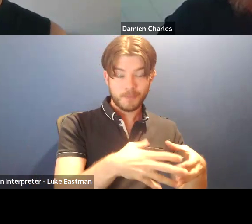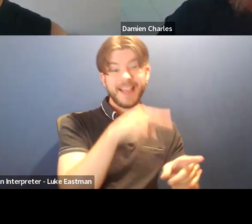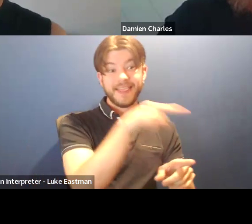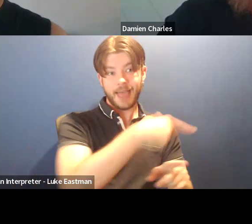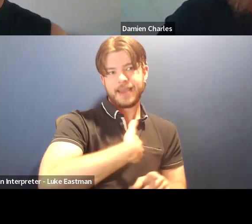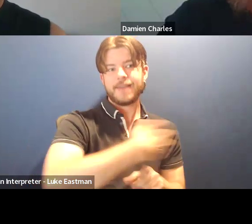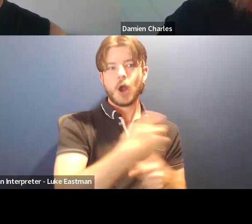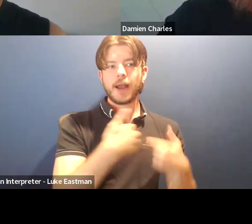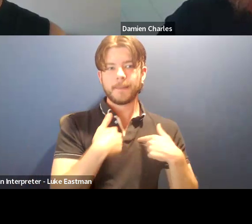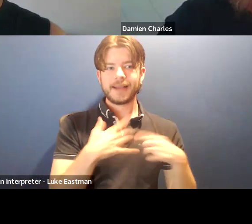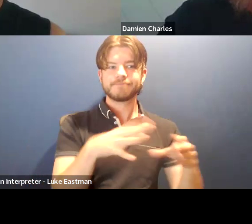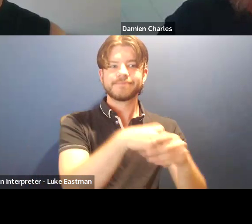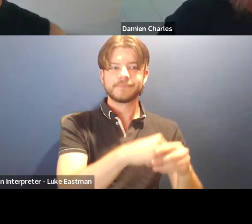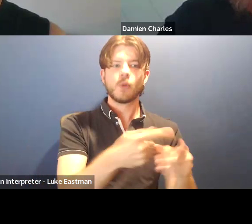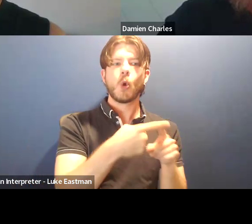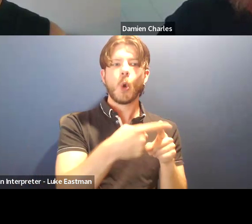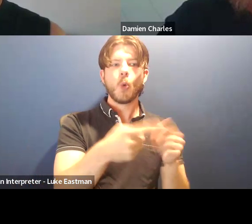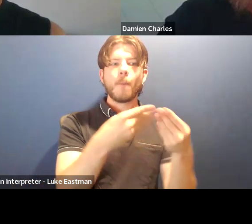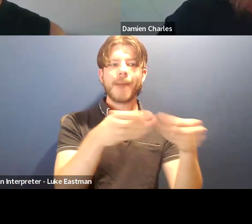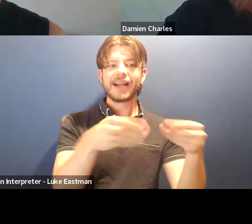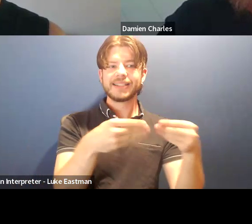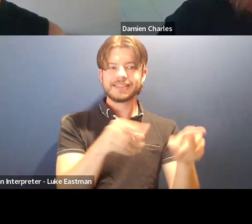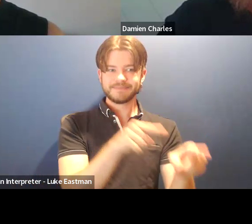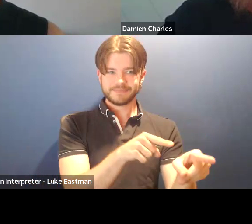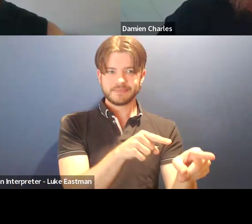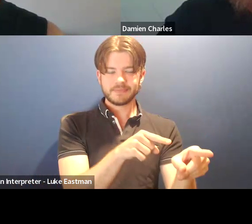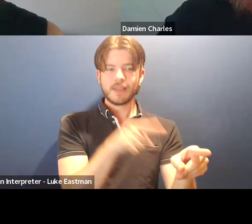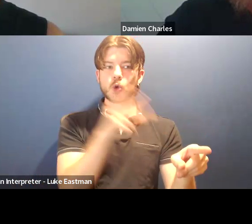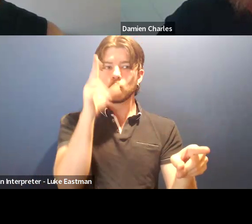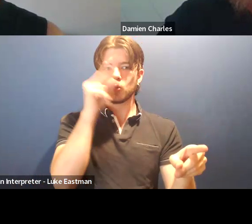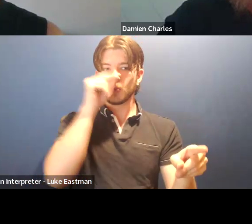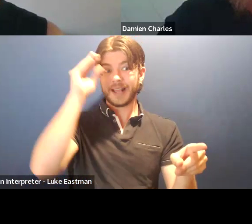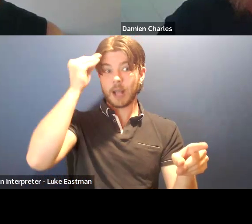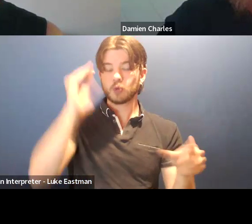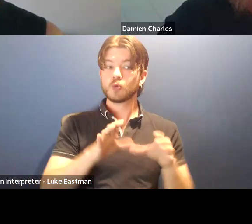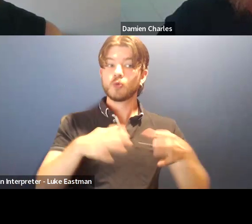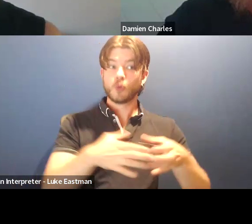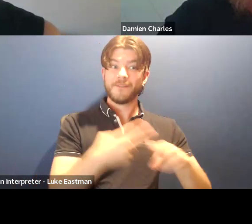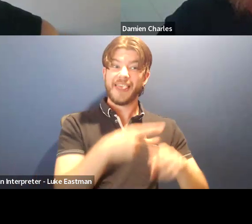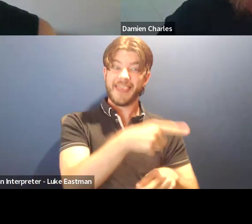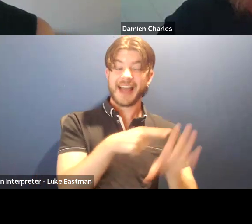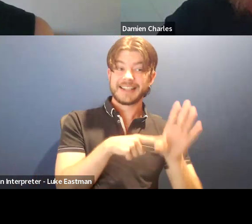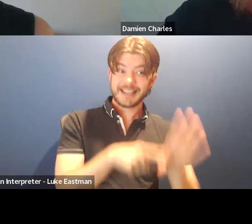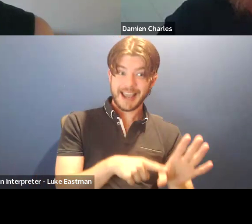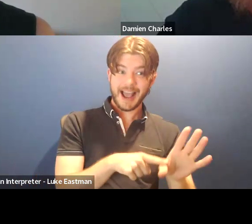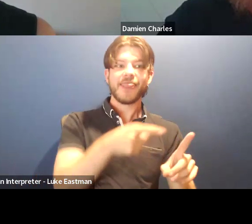a local market that the Youth Council